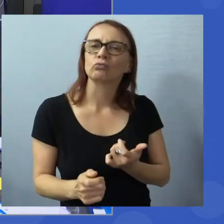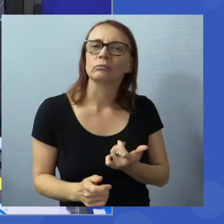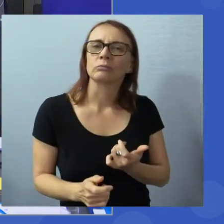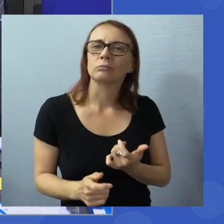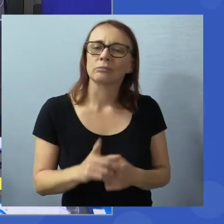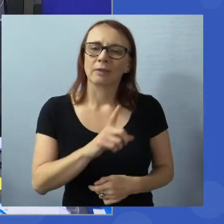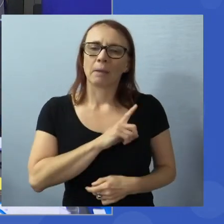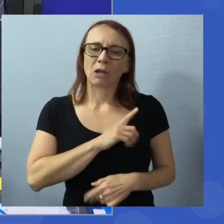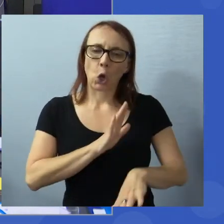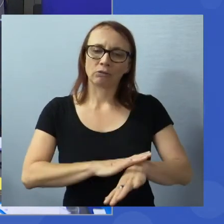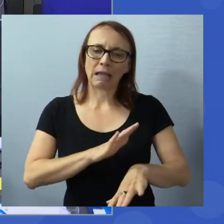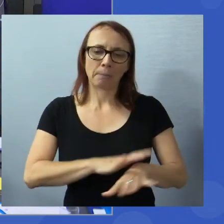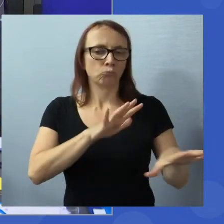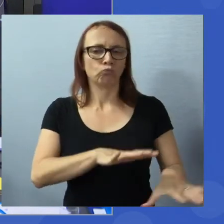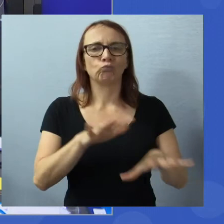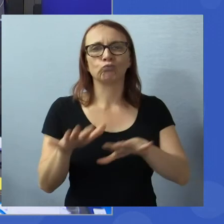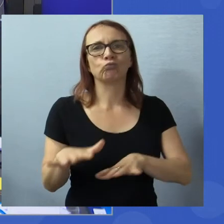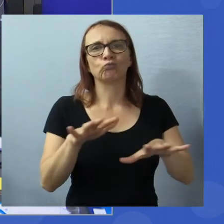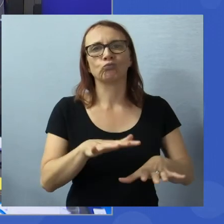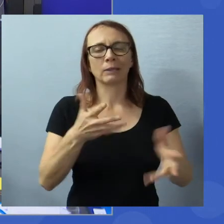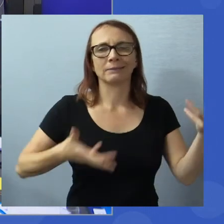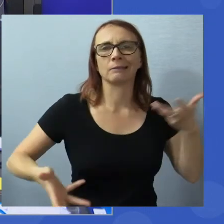time in the room to deliberate and discuss we've maybe come up with things